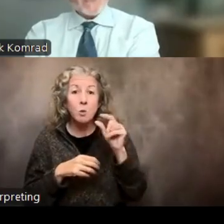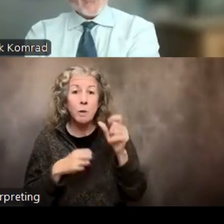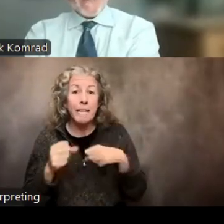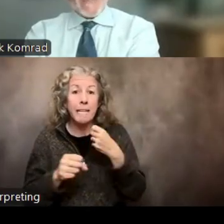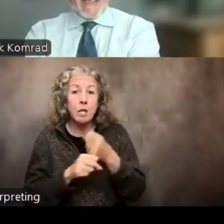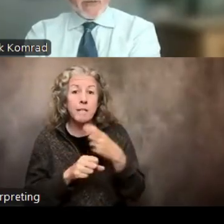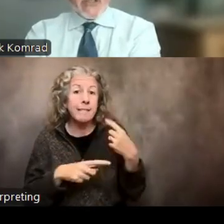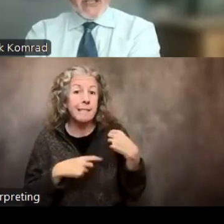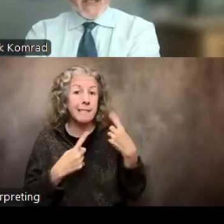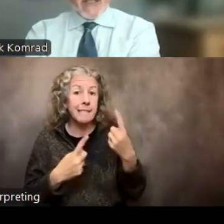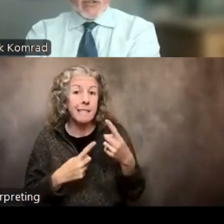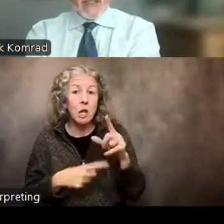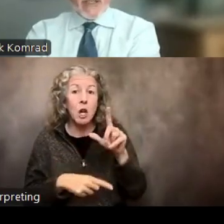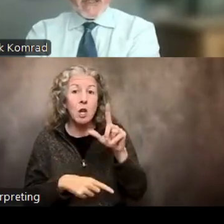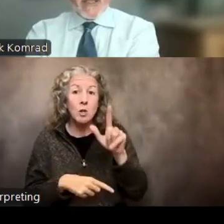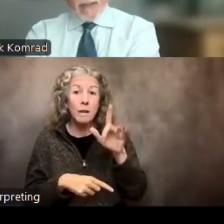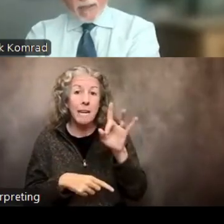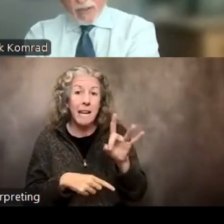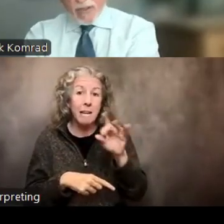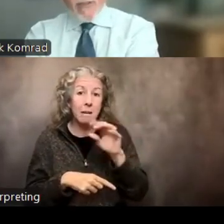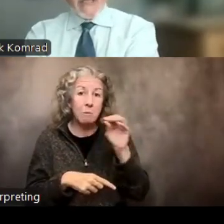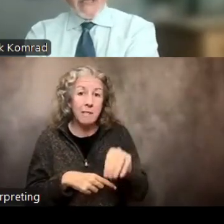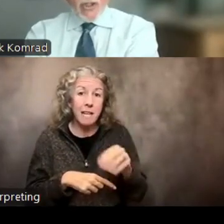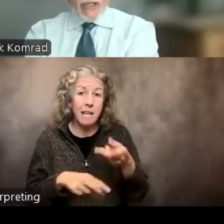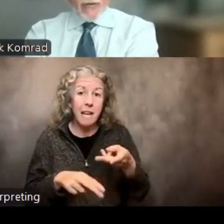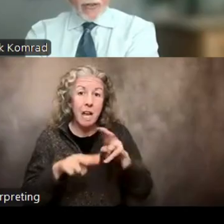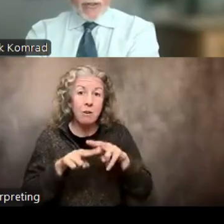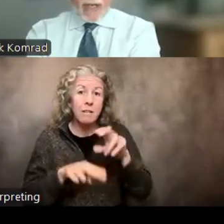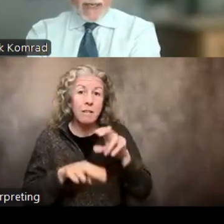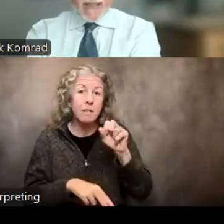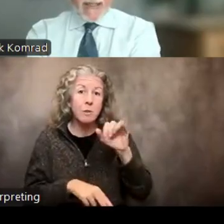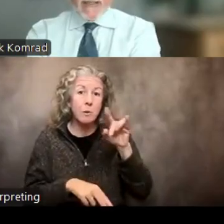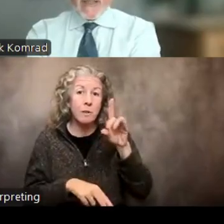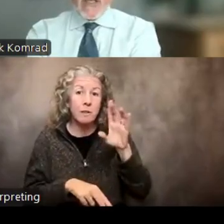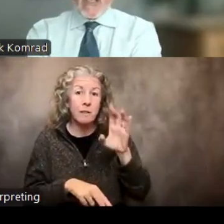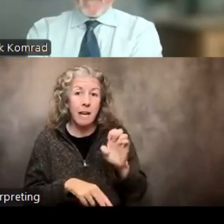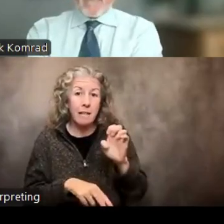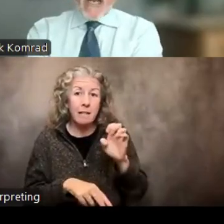28% increase in suicides in general the United States, but a